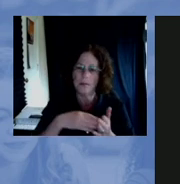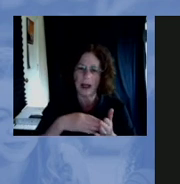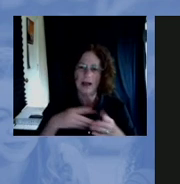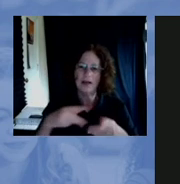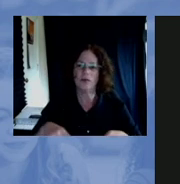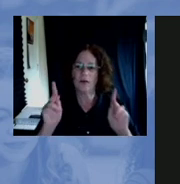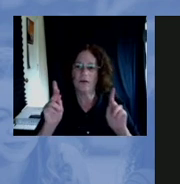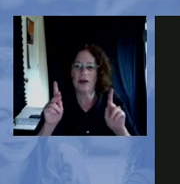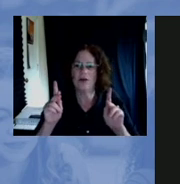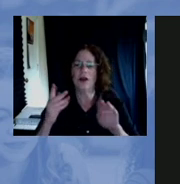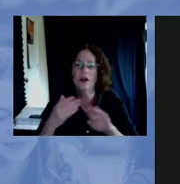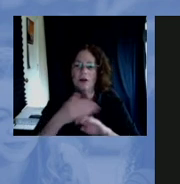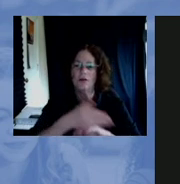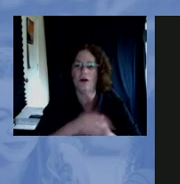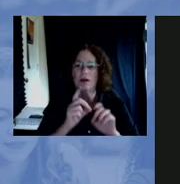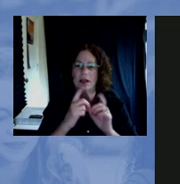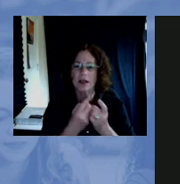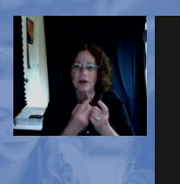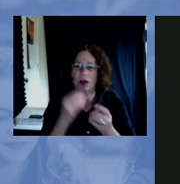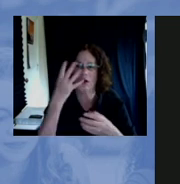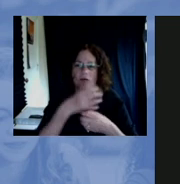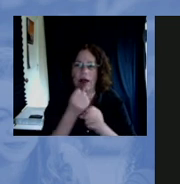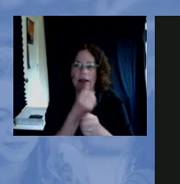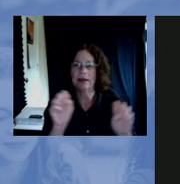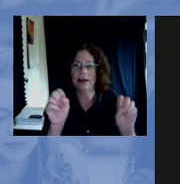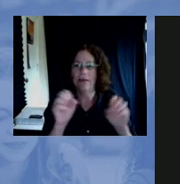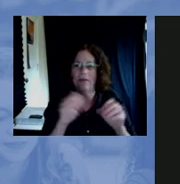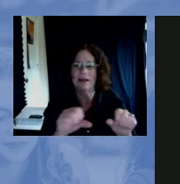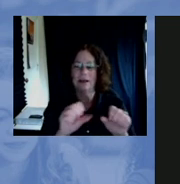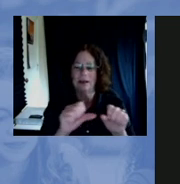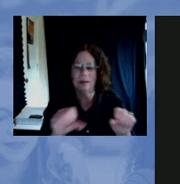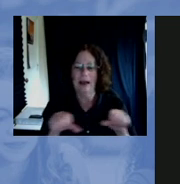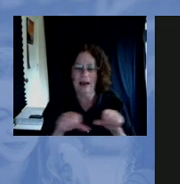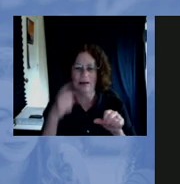AND CREATED THESE SAFE SPACES FOR ALL OF THE US, ADULTS AND STUDENTS IN THE ROOM TO EXPRESS